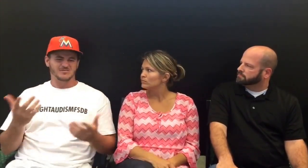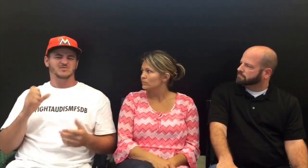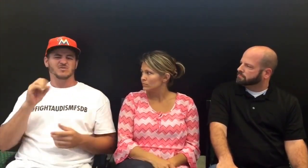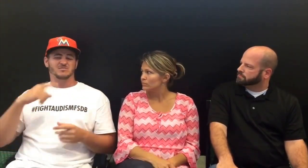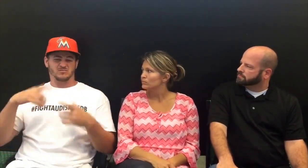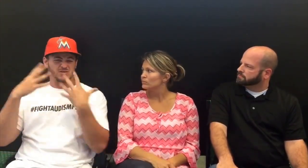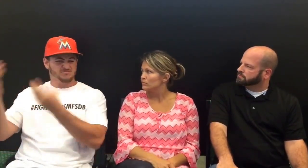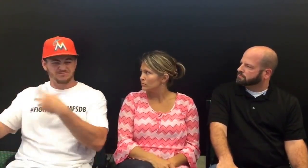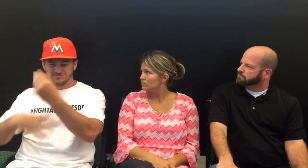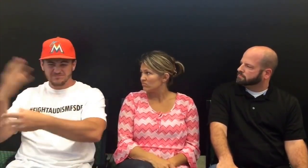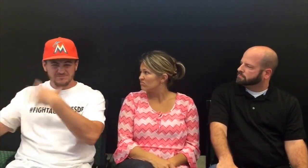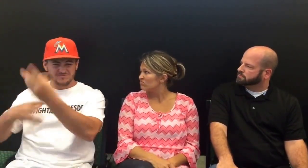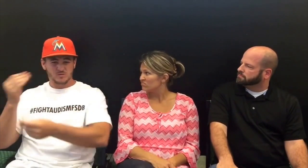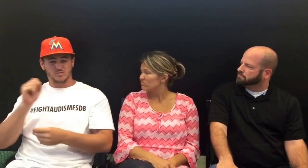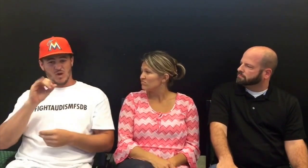So, many of them left.